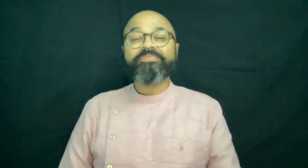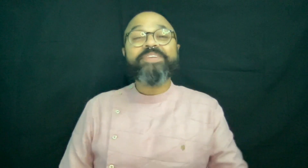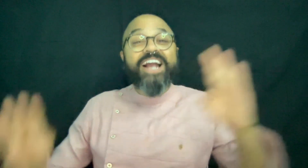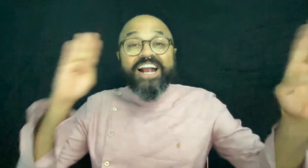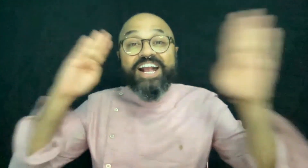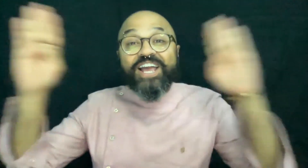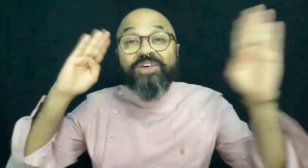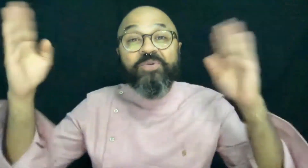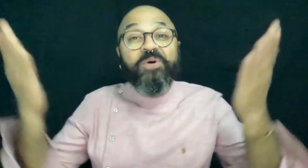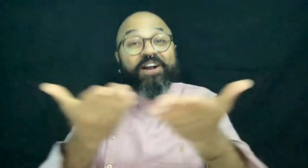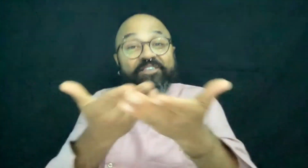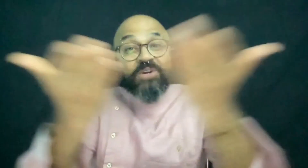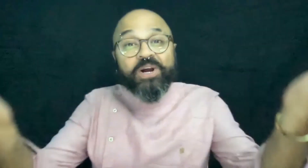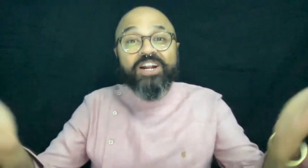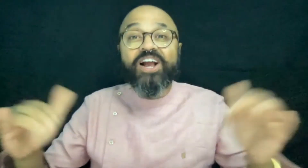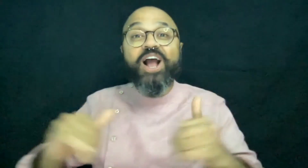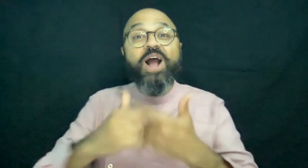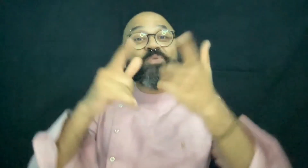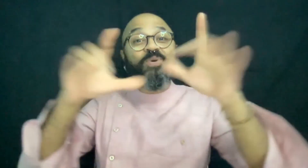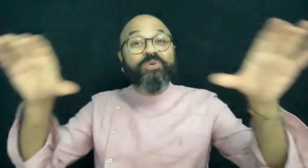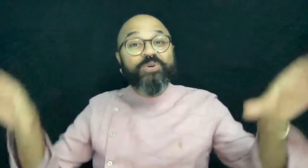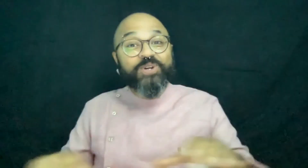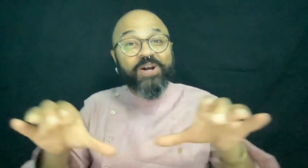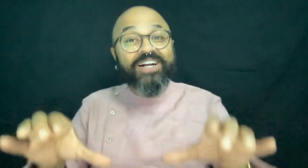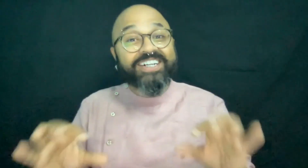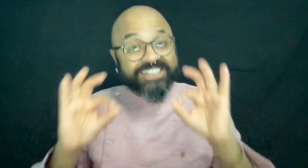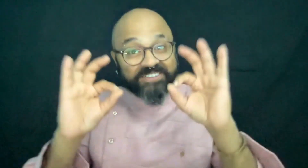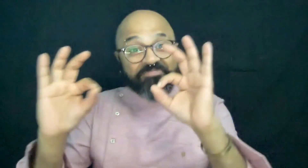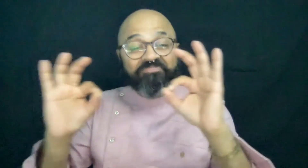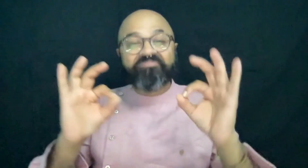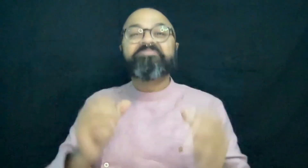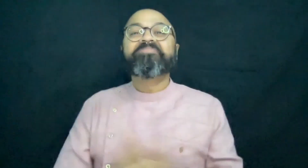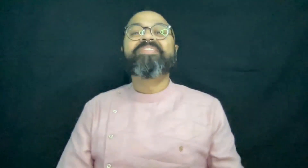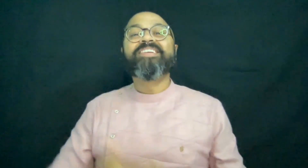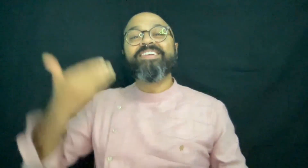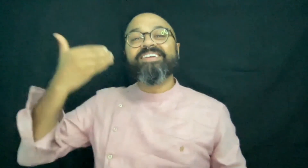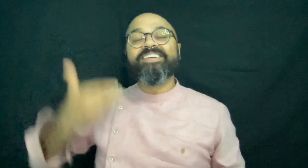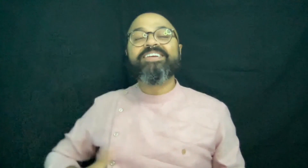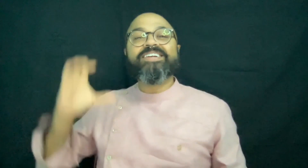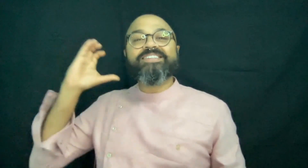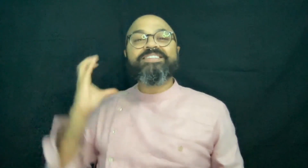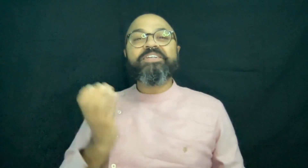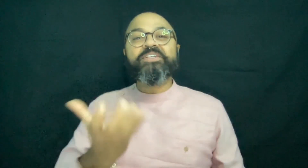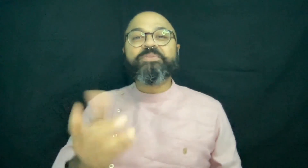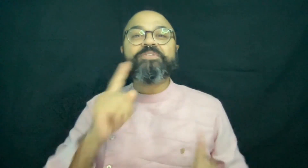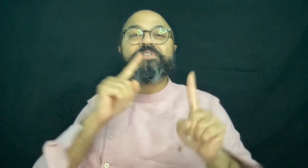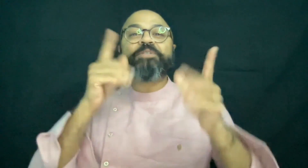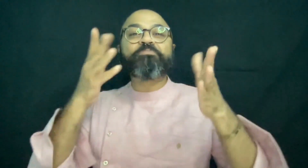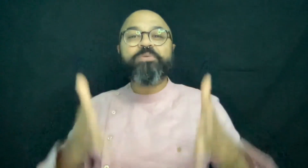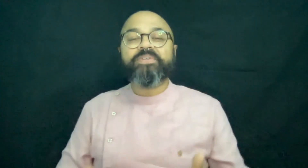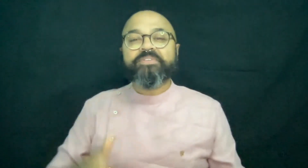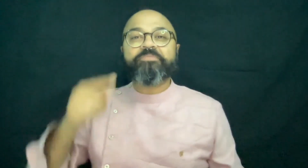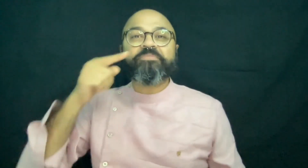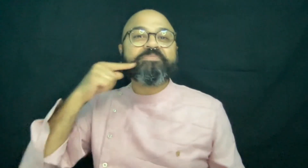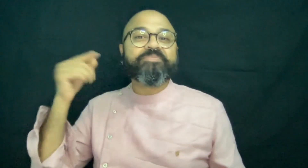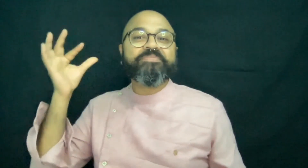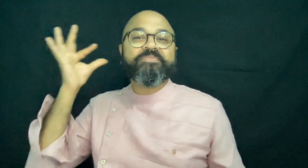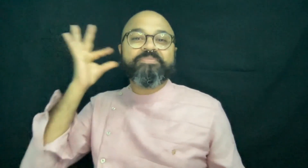Hello everyone how are you doing I'm Sign1News anchor Jaideep Goray